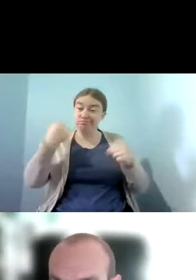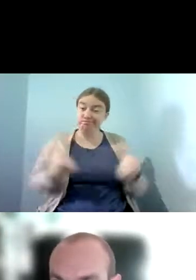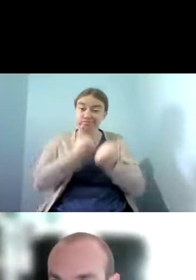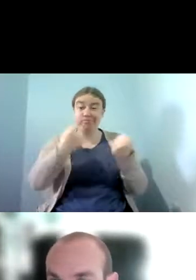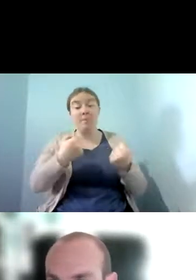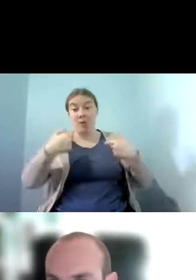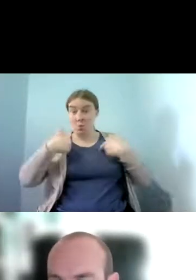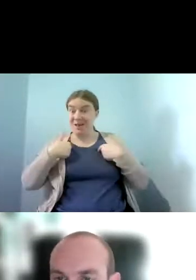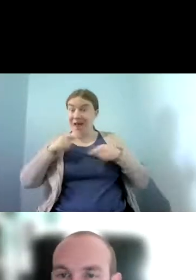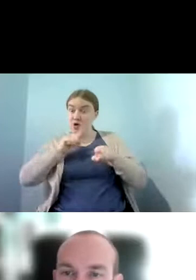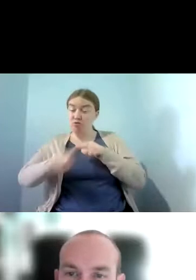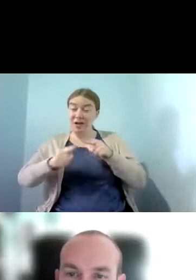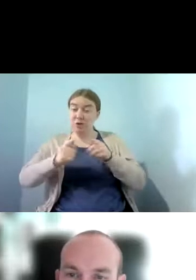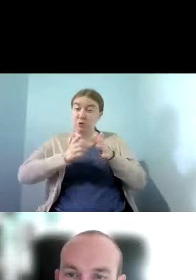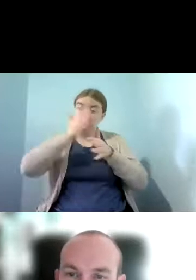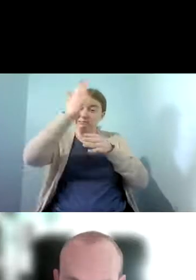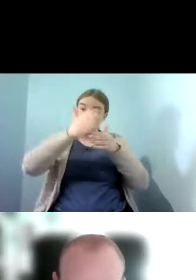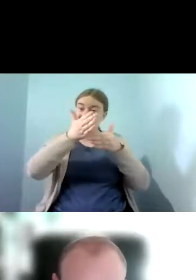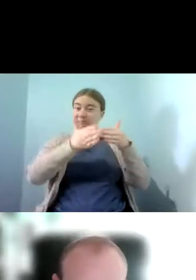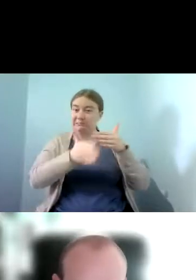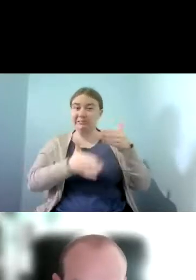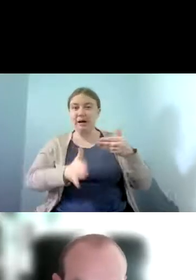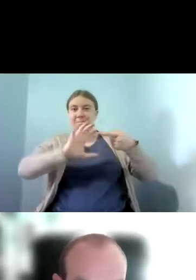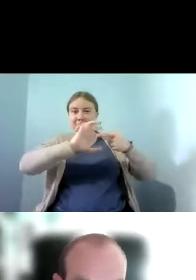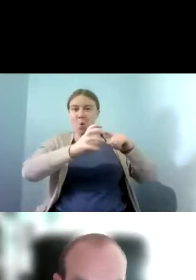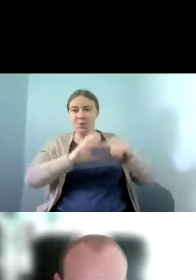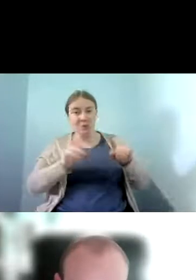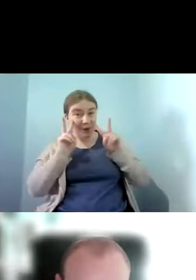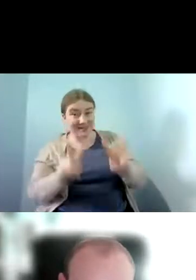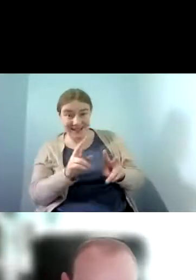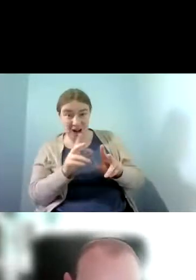big big boulders on the on the face of it on on this right on both of these photos